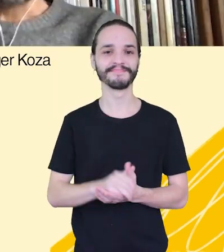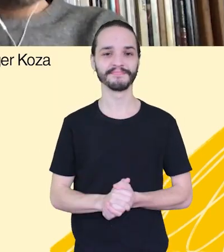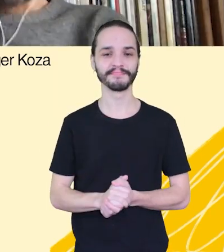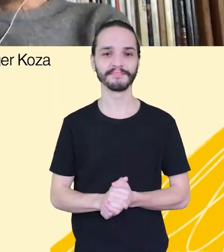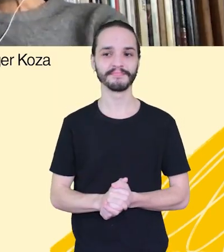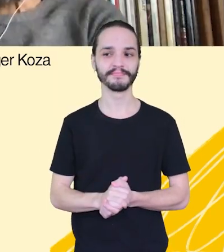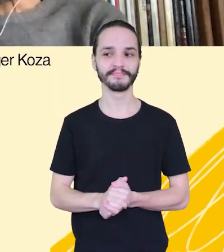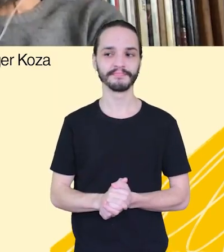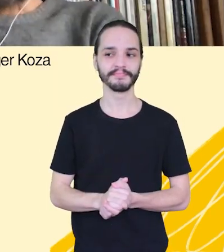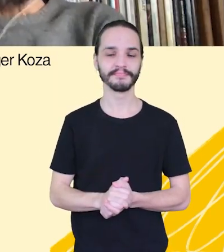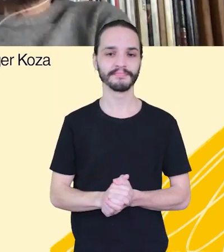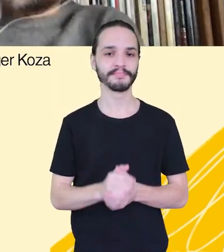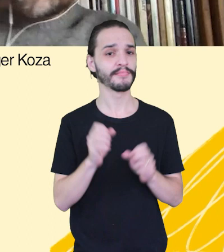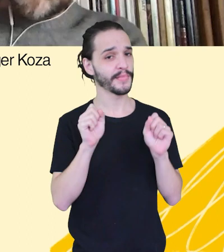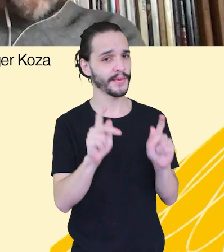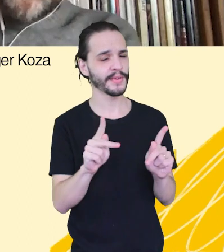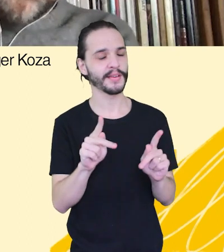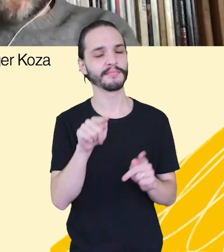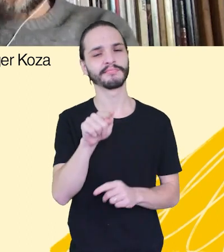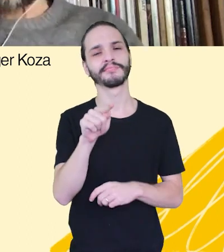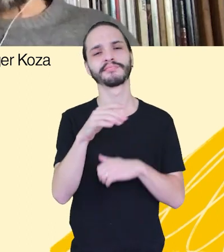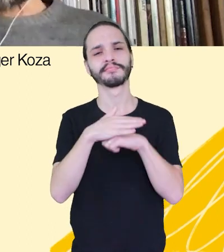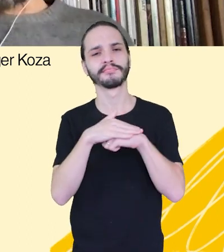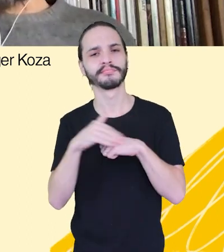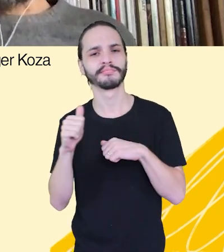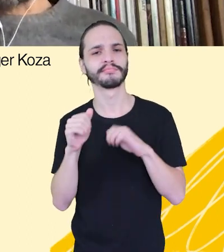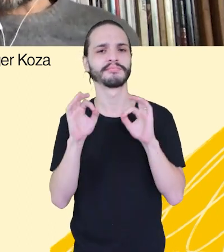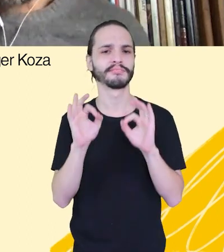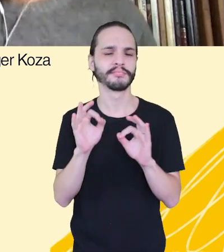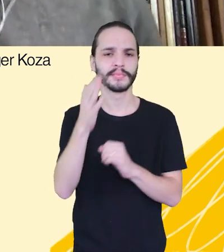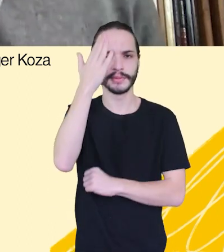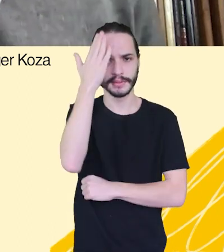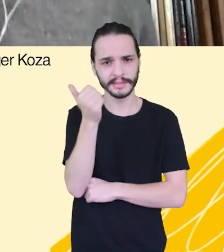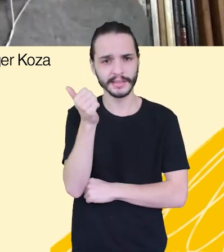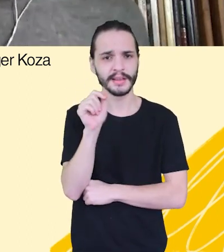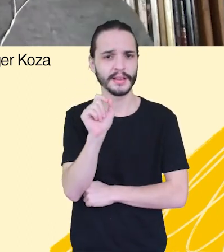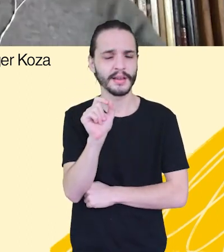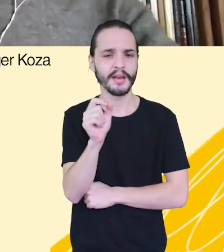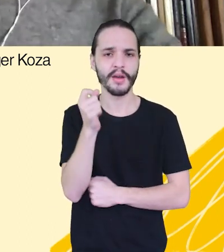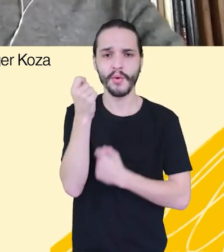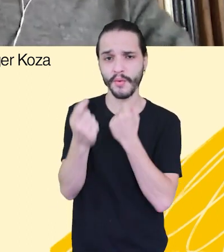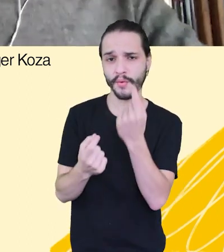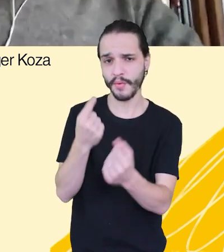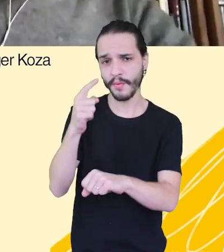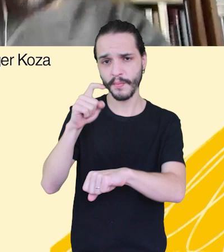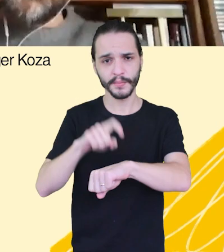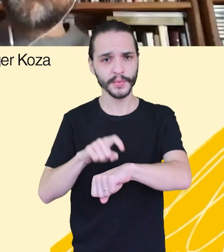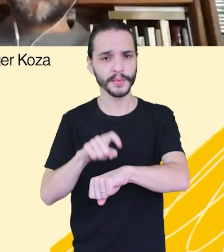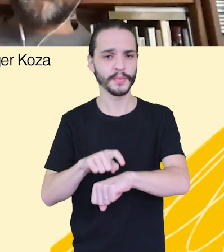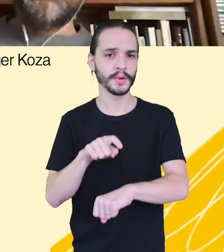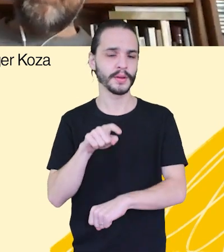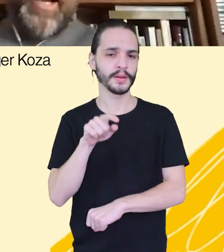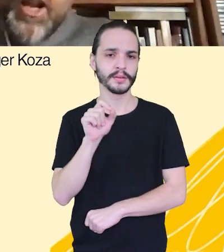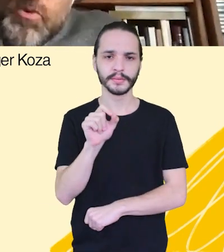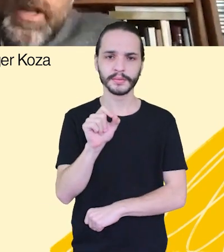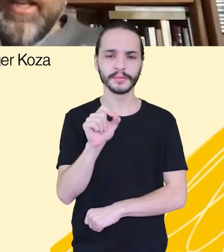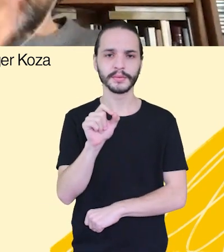Ok. You have been so kind and I know there were certain moments which helps me